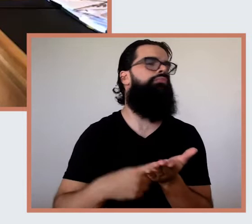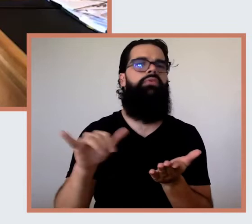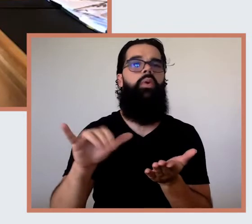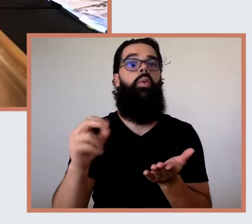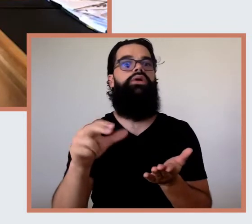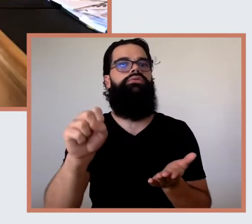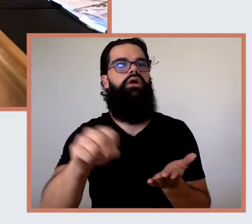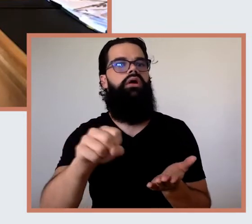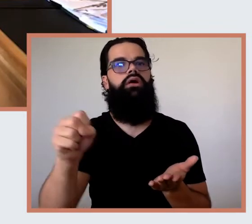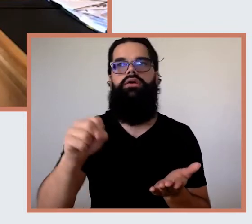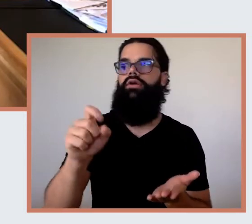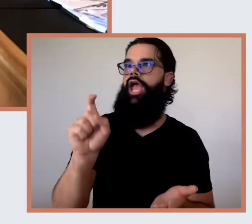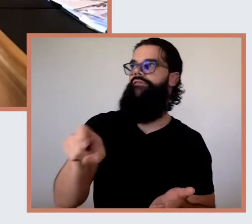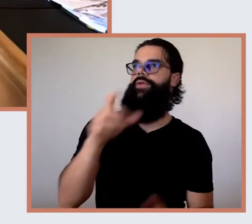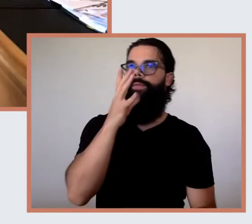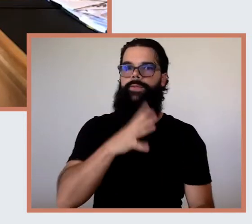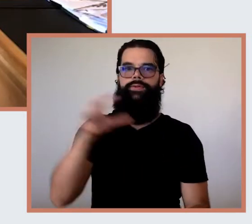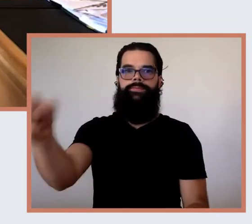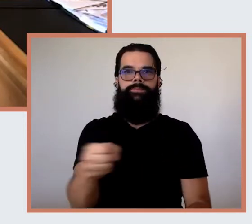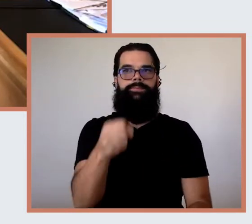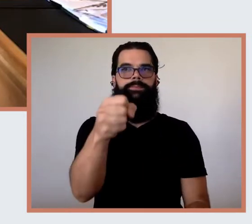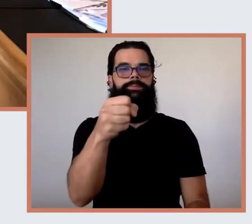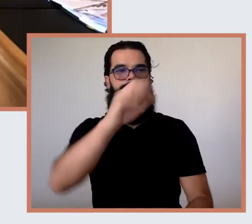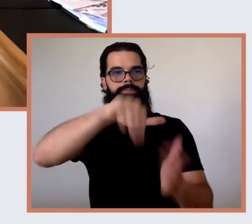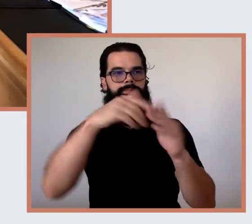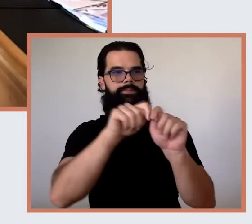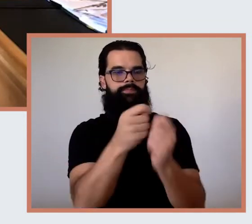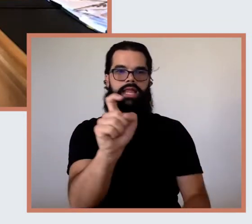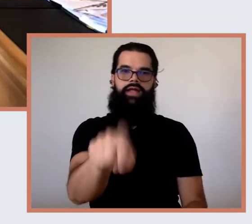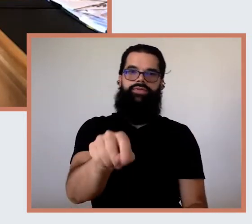even that was just talked about like, oh, we should probably find a female for our staff.